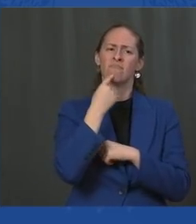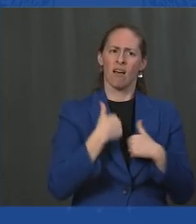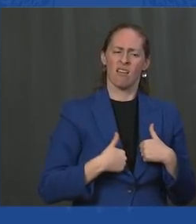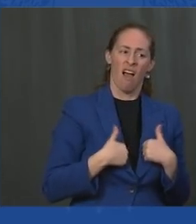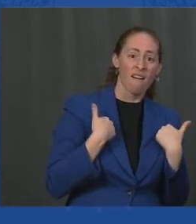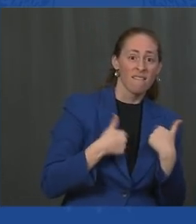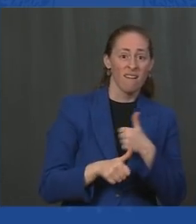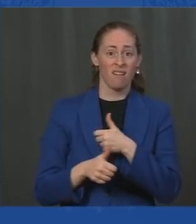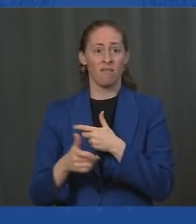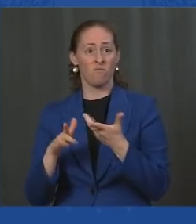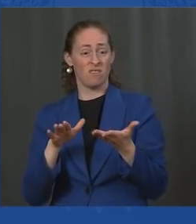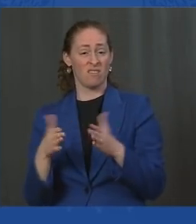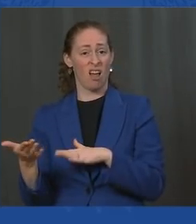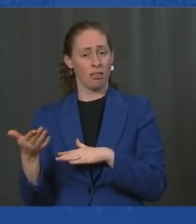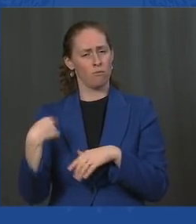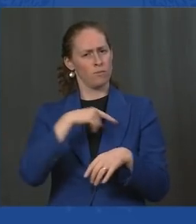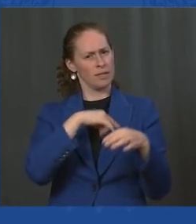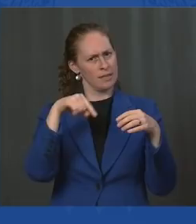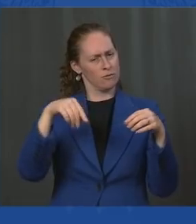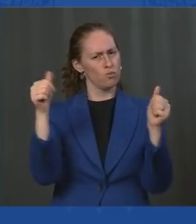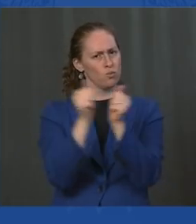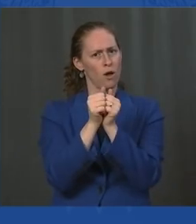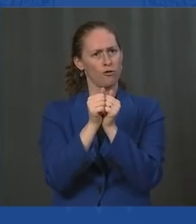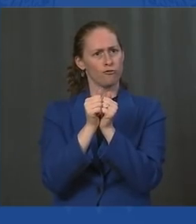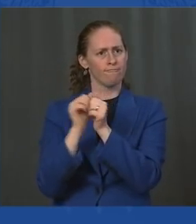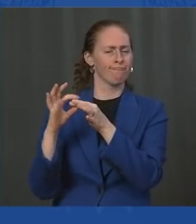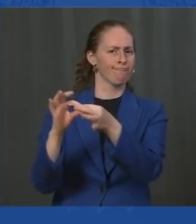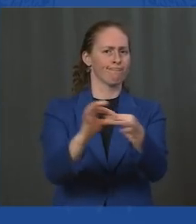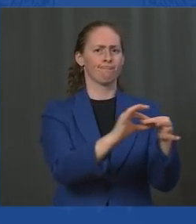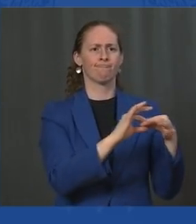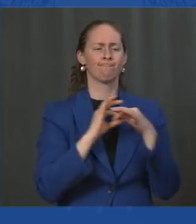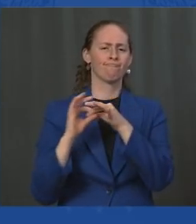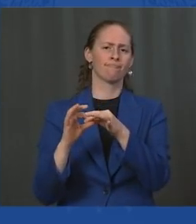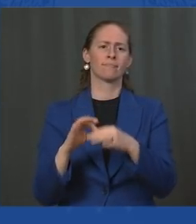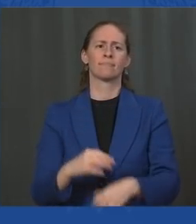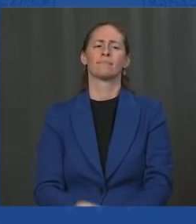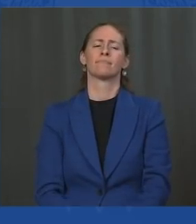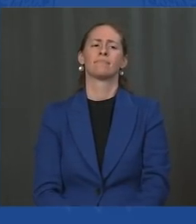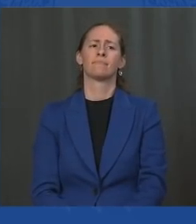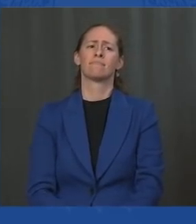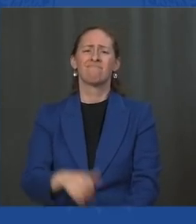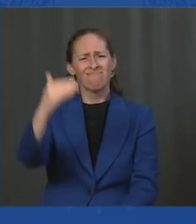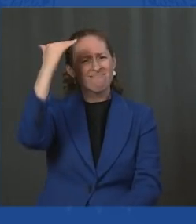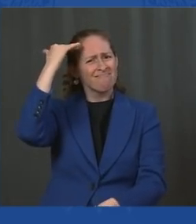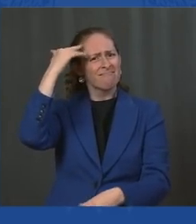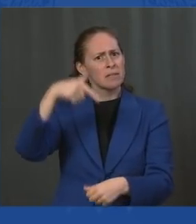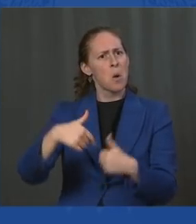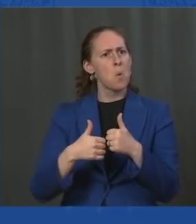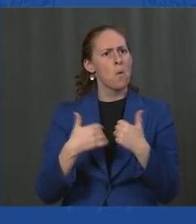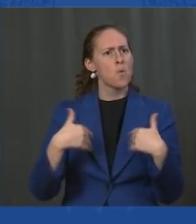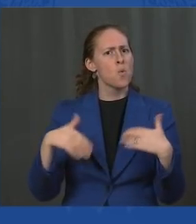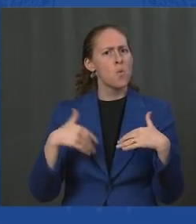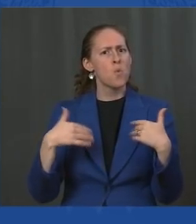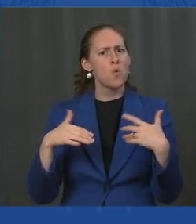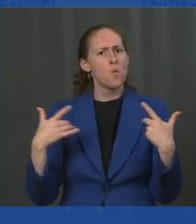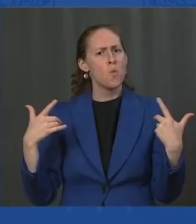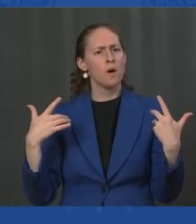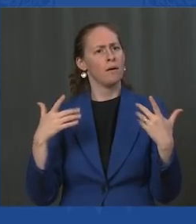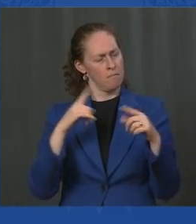This is one of the great challenges of our time, but I'm confident we'll meet it. We're the United States of America.